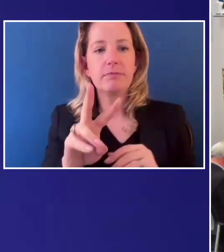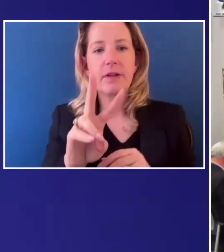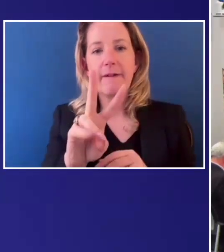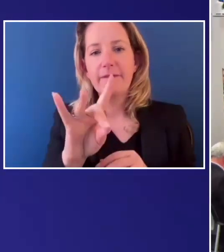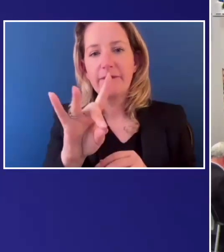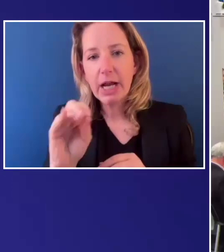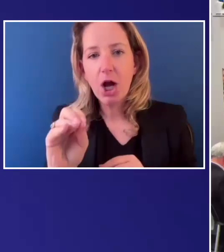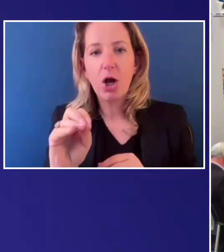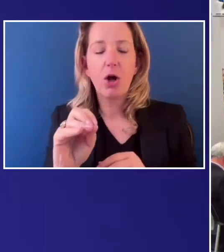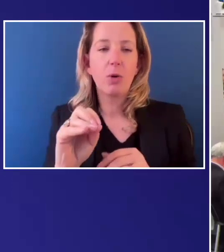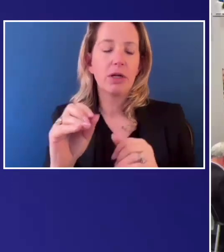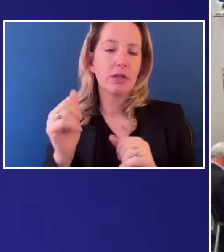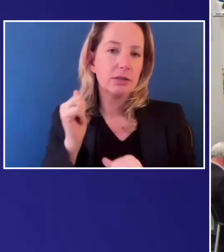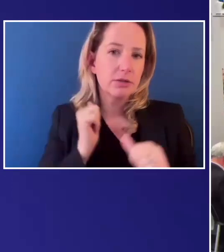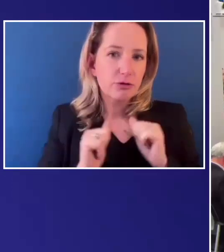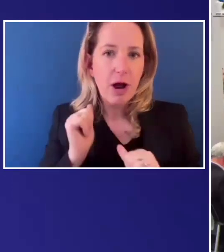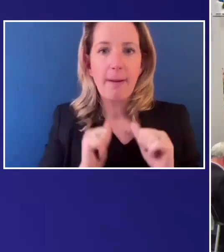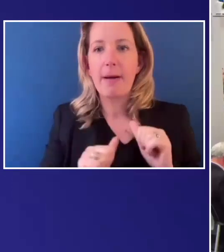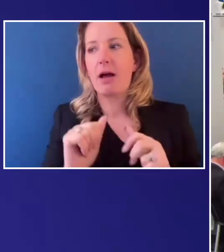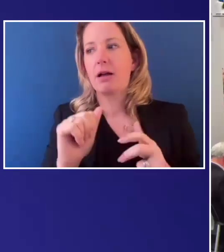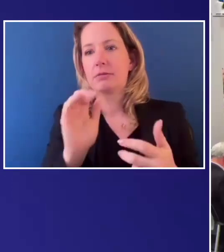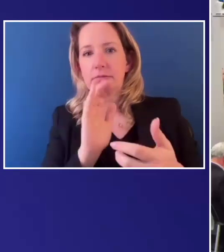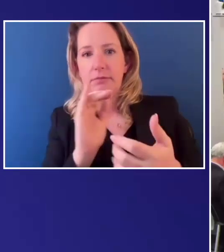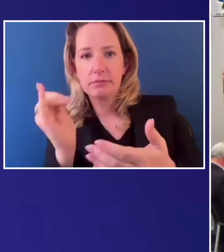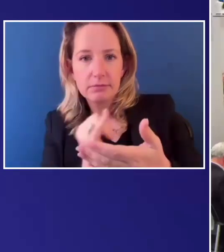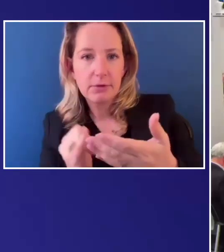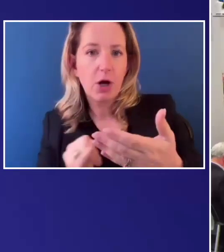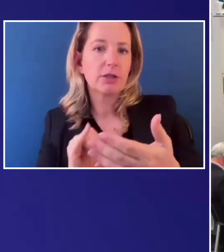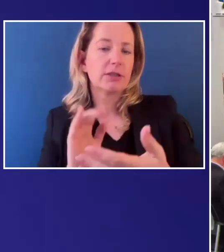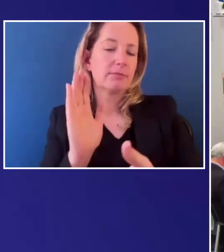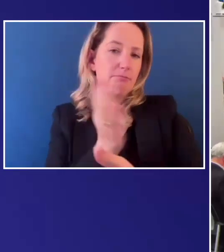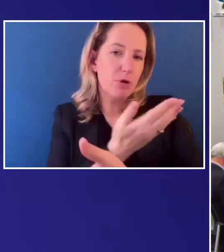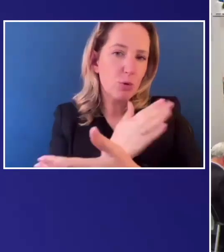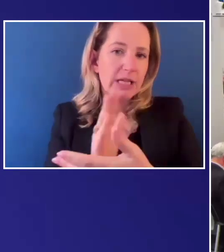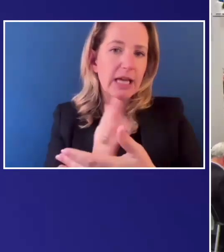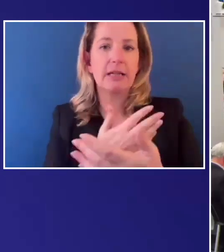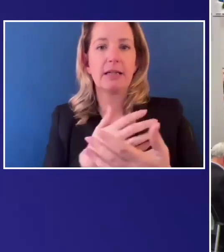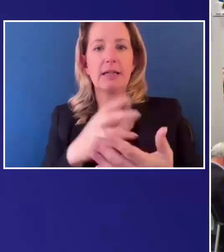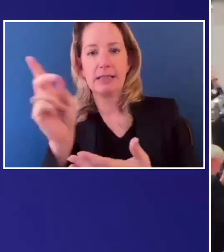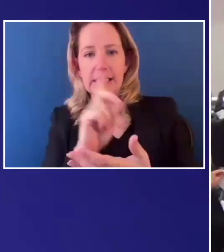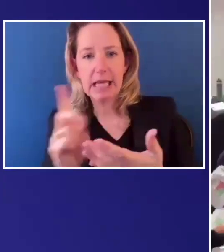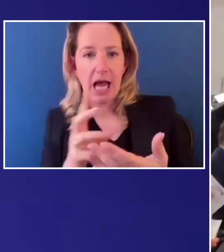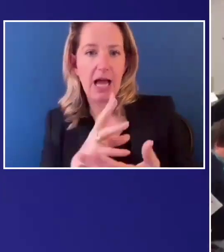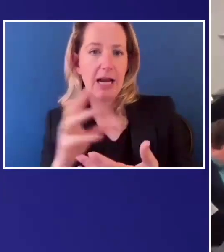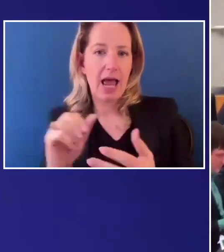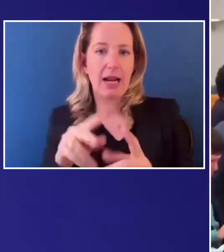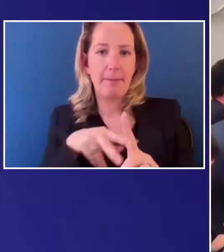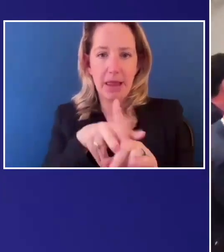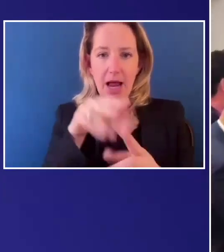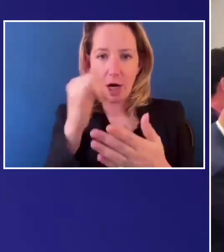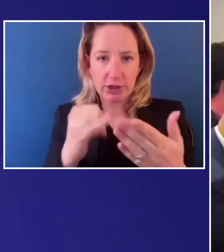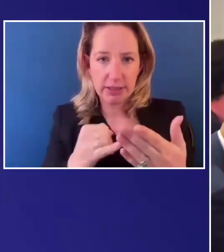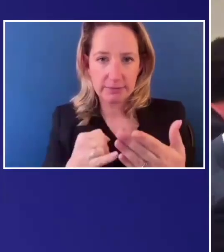dramatic theater, art, music, fine and studio arts, design and applied arts. The issue here is not tip income.